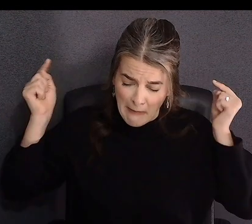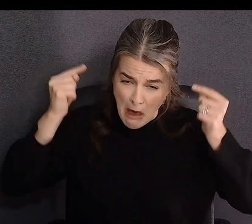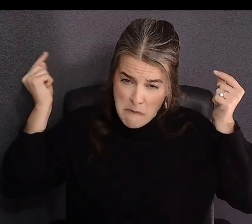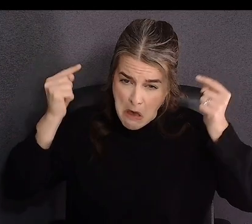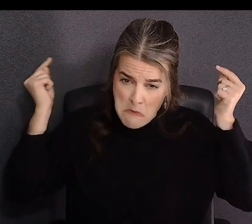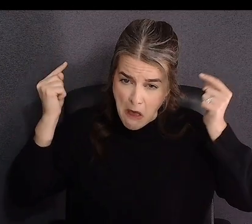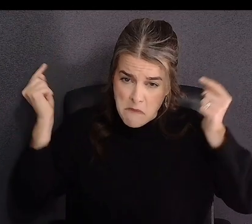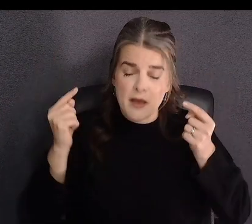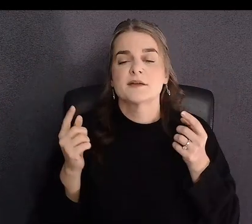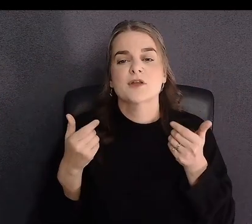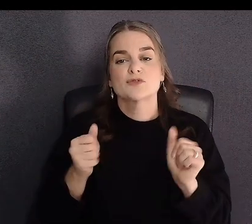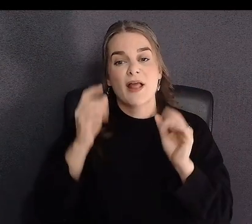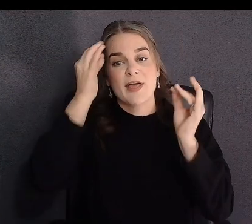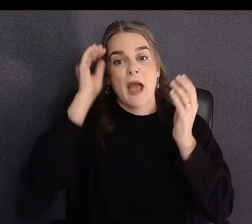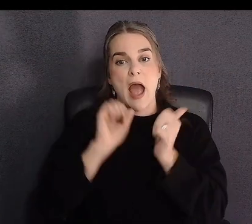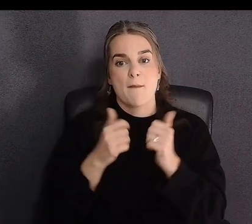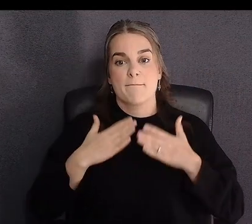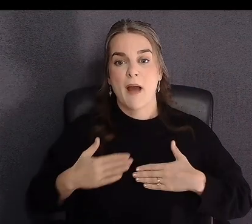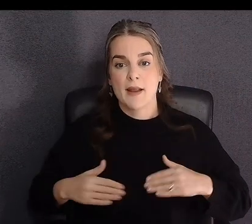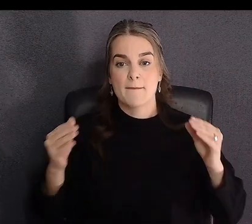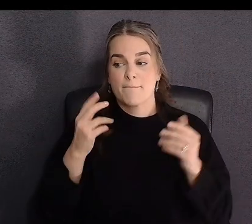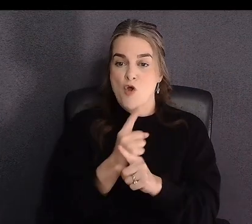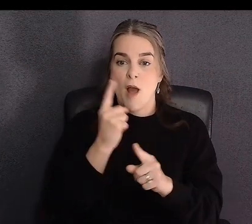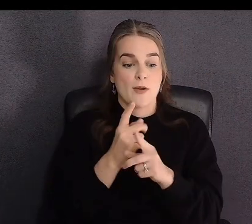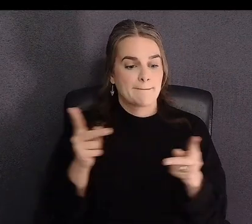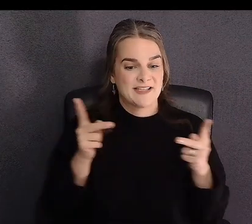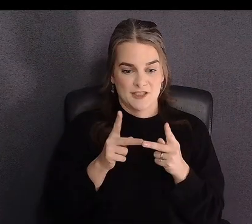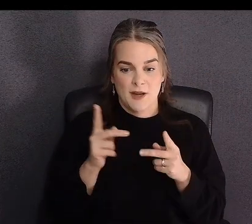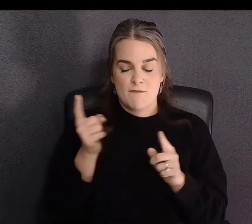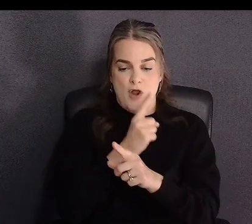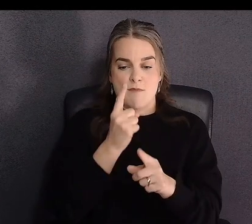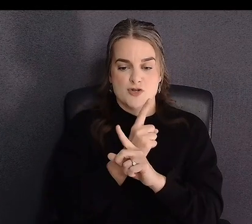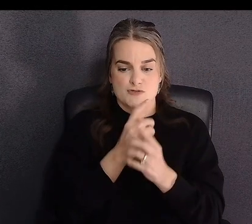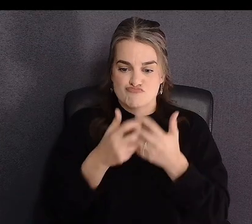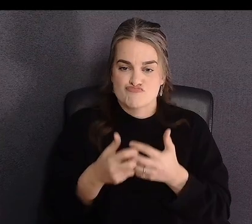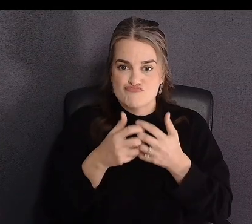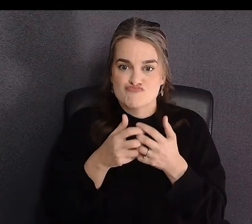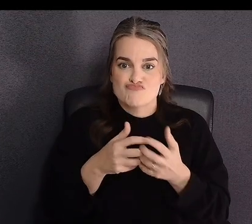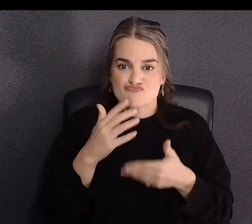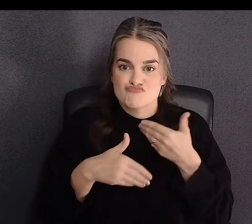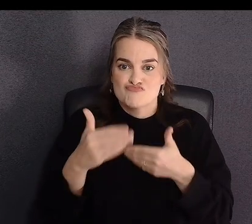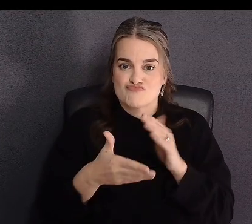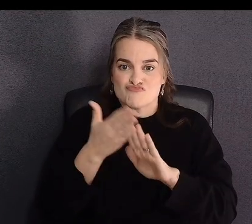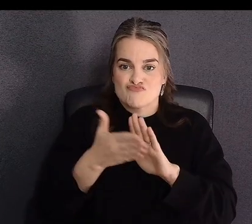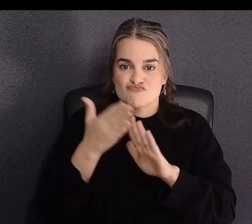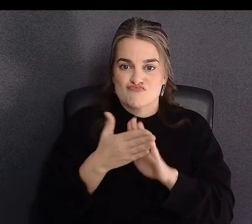So trying to think about body mechanics and proper positioning so that you can enjoy what you're doing for longer periods of time.